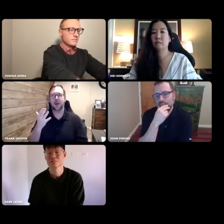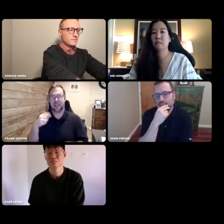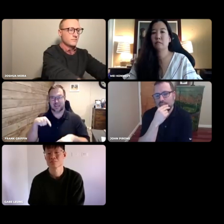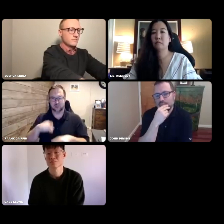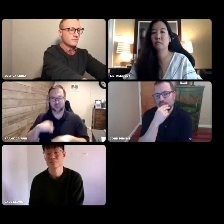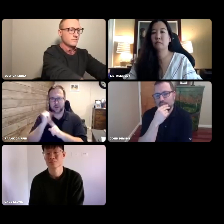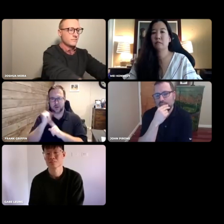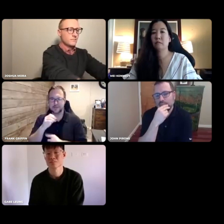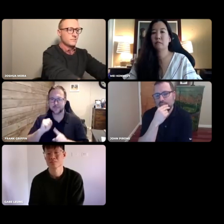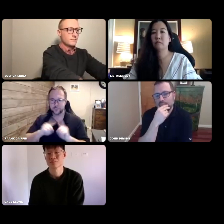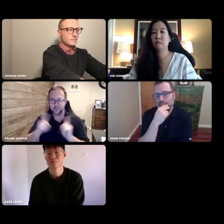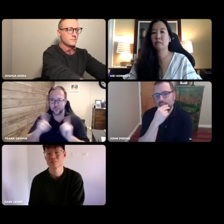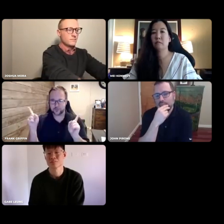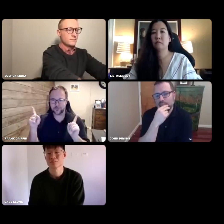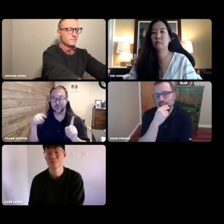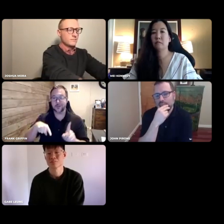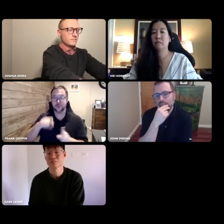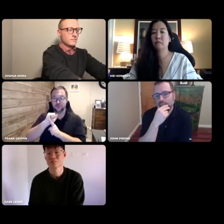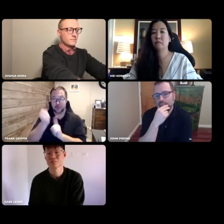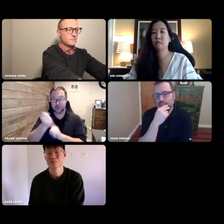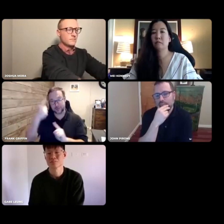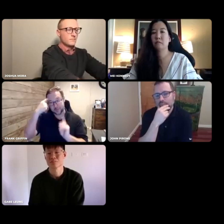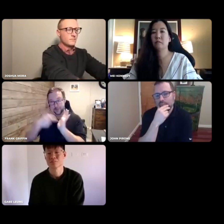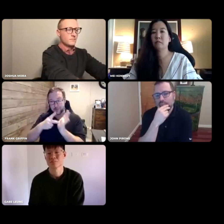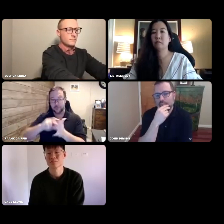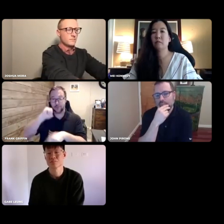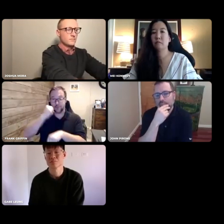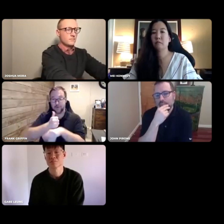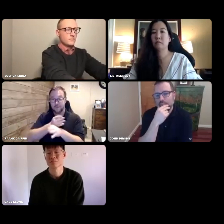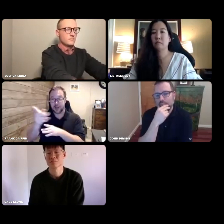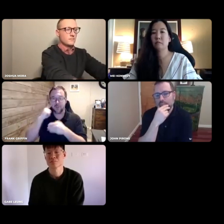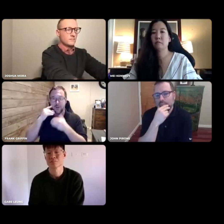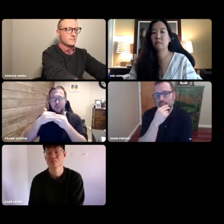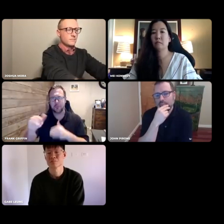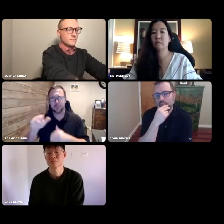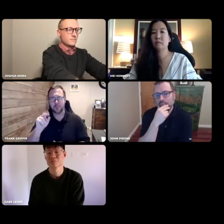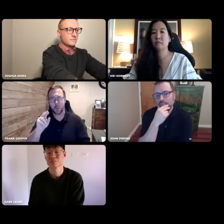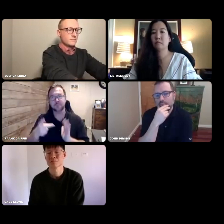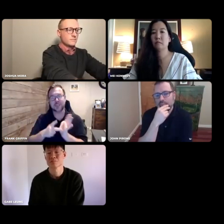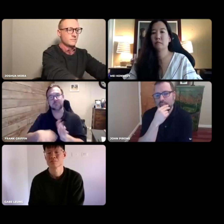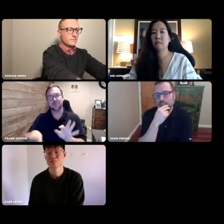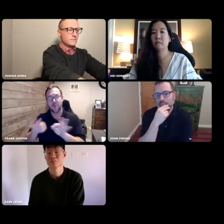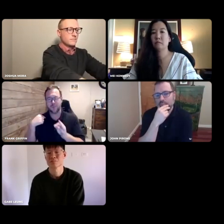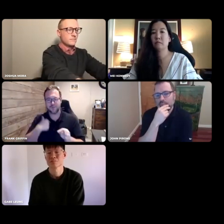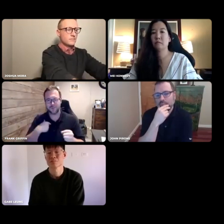I see this situation is completely different.